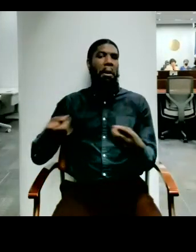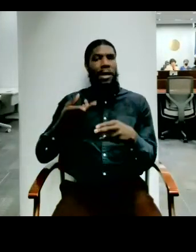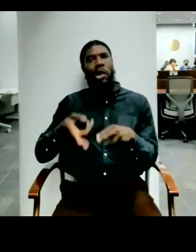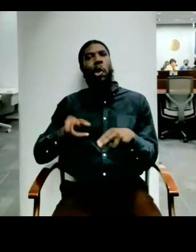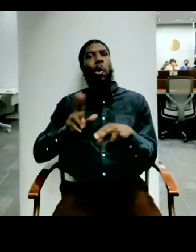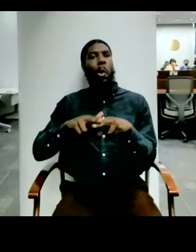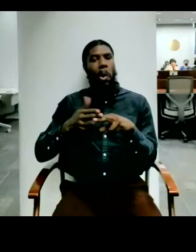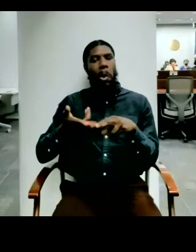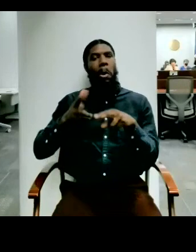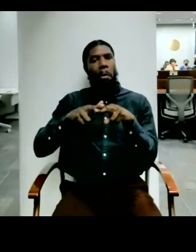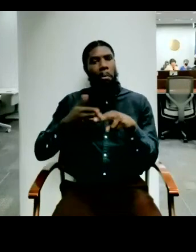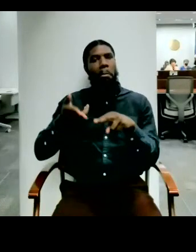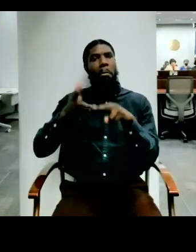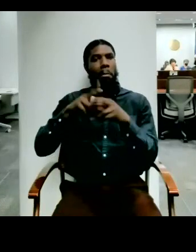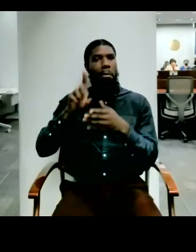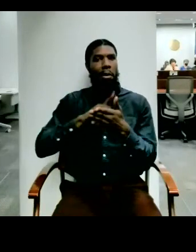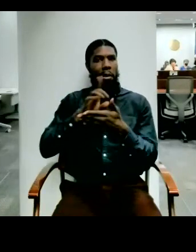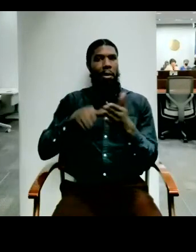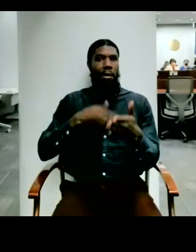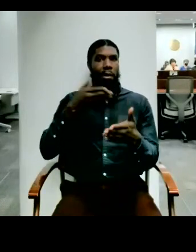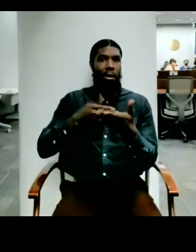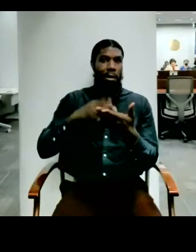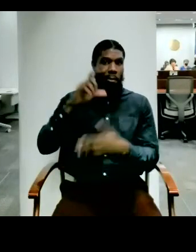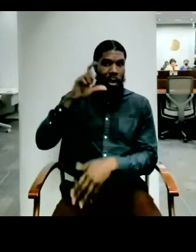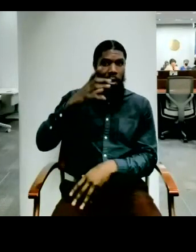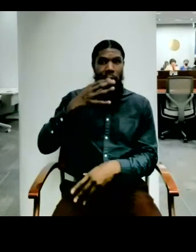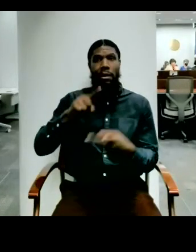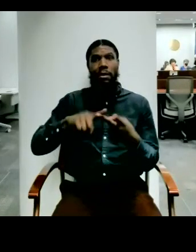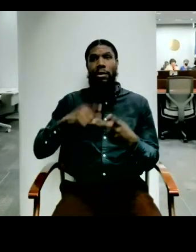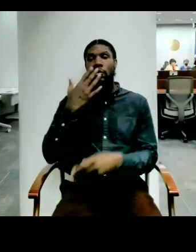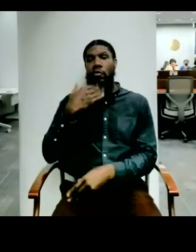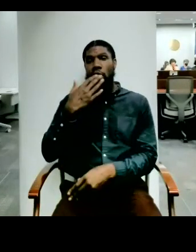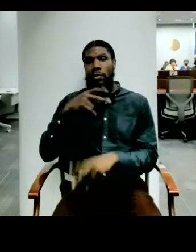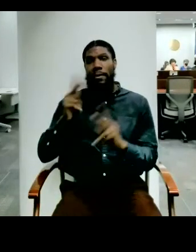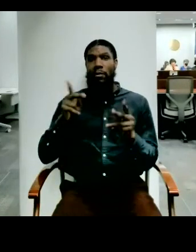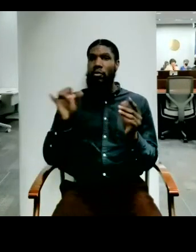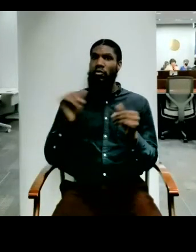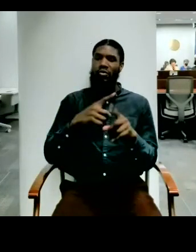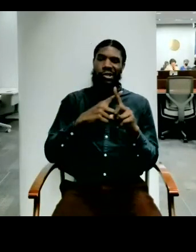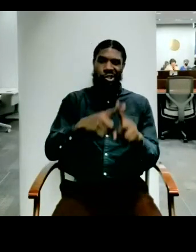in um discrimination against Muslim and Jewish individuals as well, that's something we've seen.